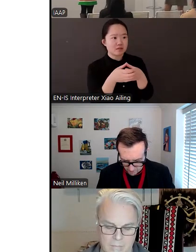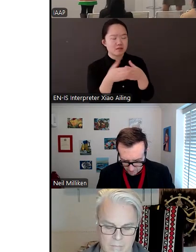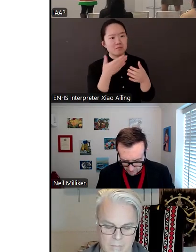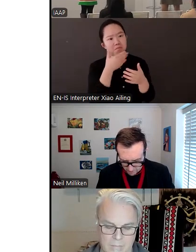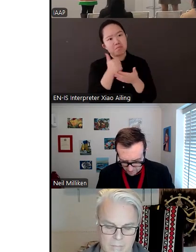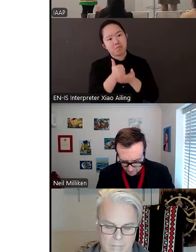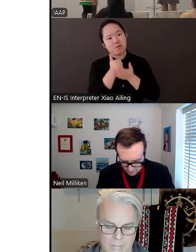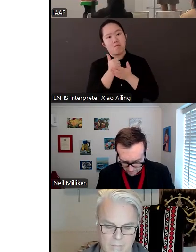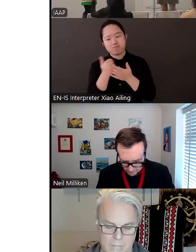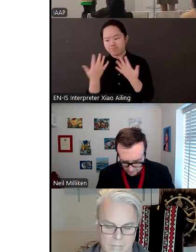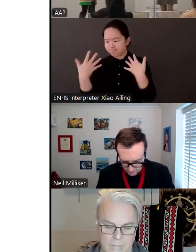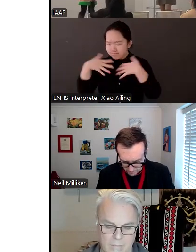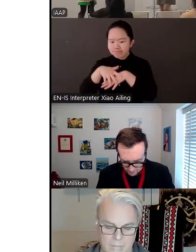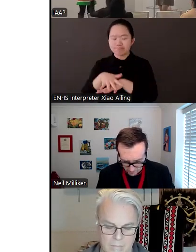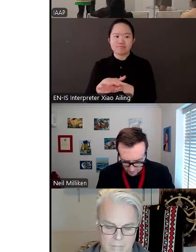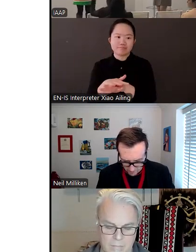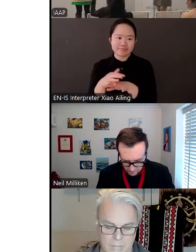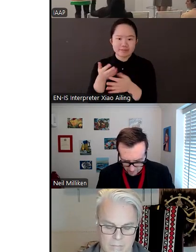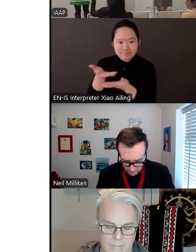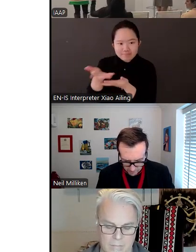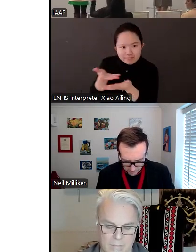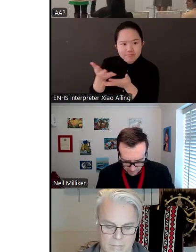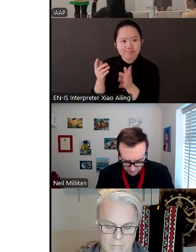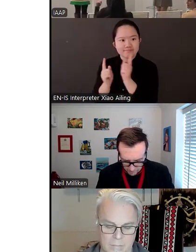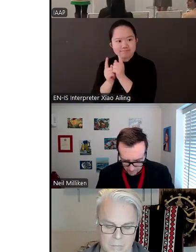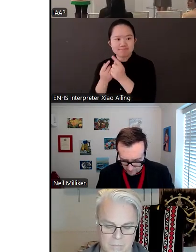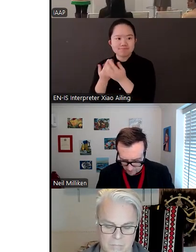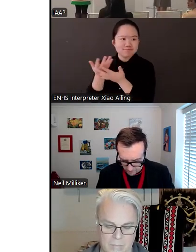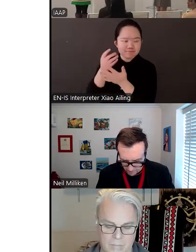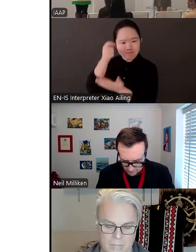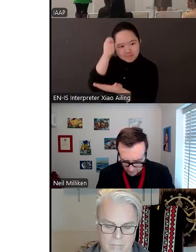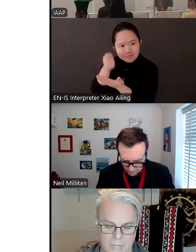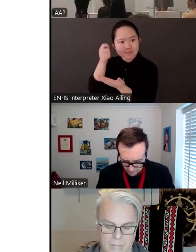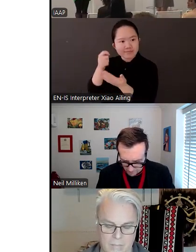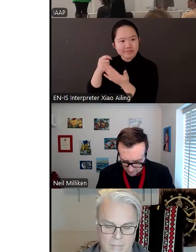Do we have a question in the room? Yes, we have hands. Do we have a microphone runner somewhere?